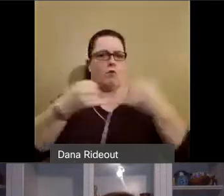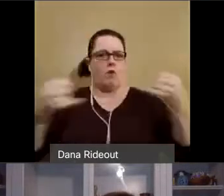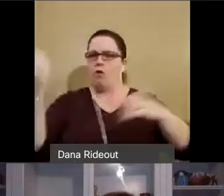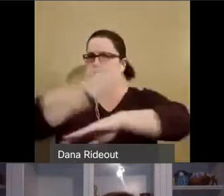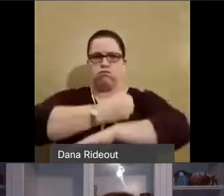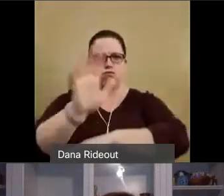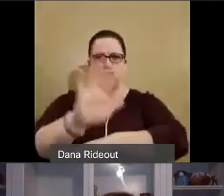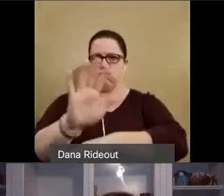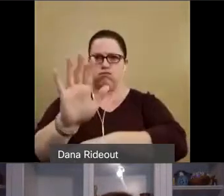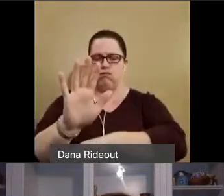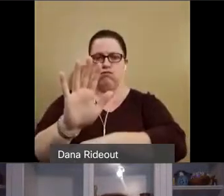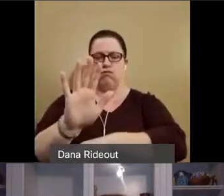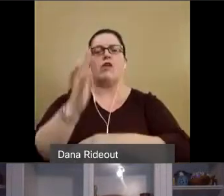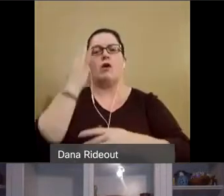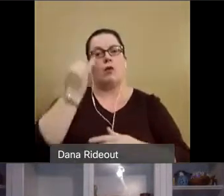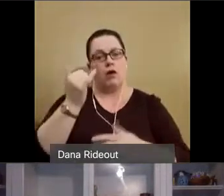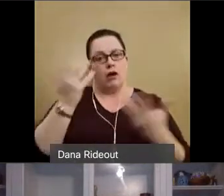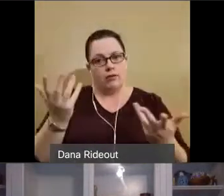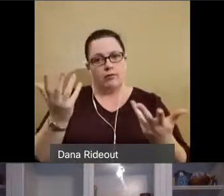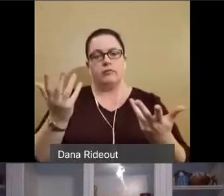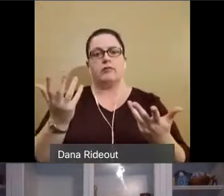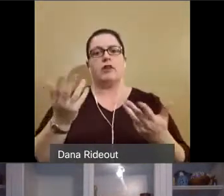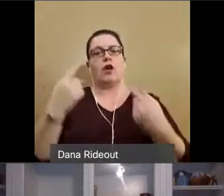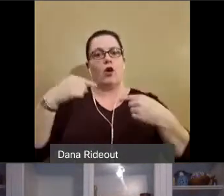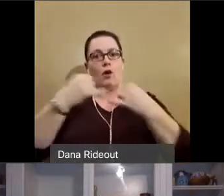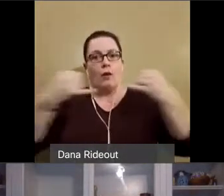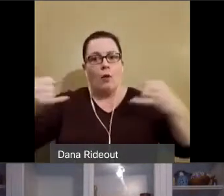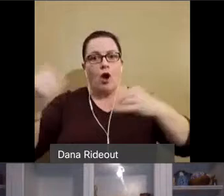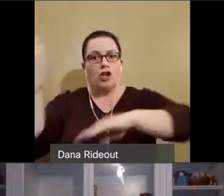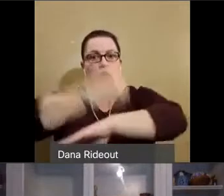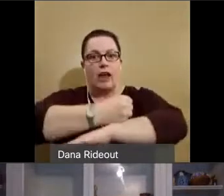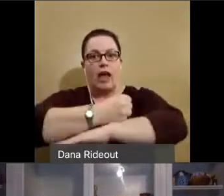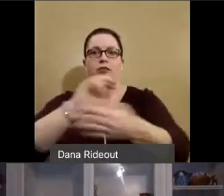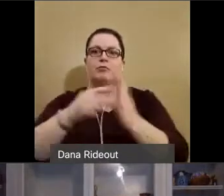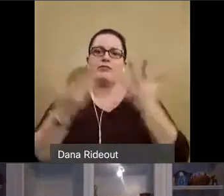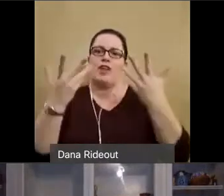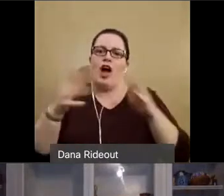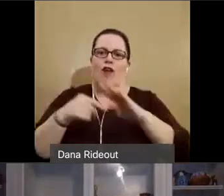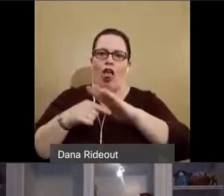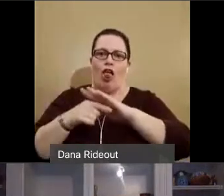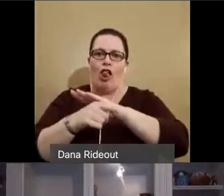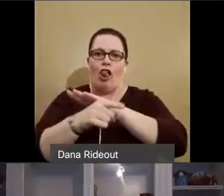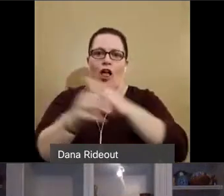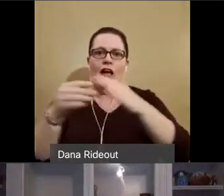Now, this is because by the time, you shut the borders, you probably have a case in your country anyway by the time, you're at that point.